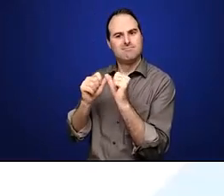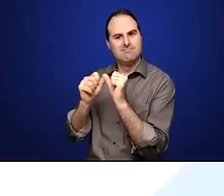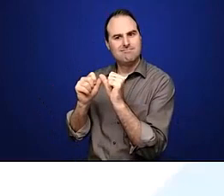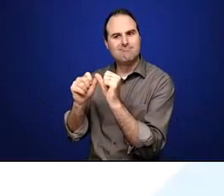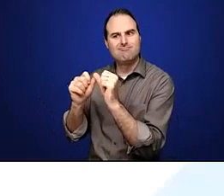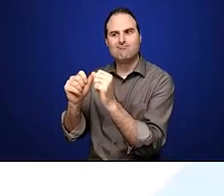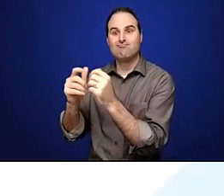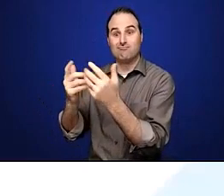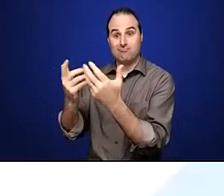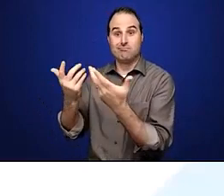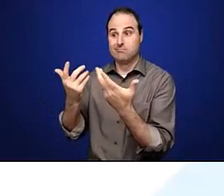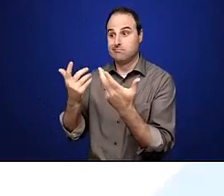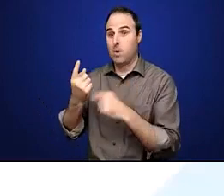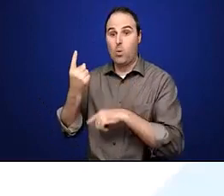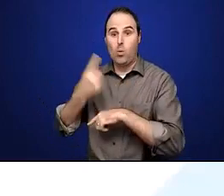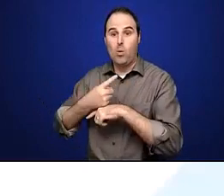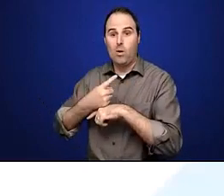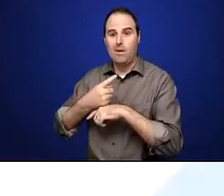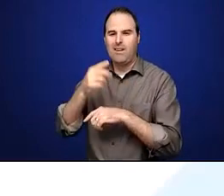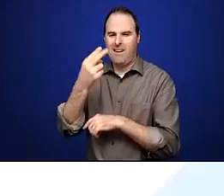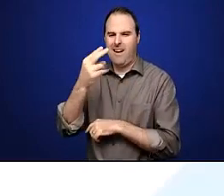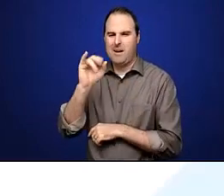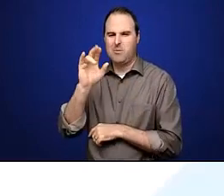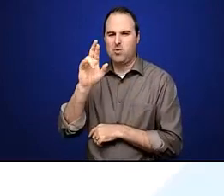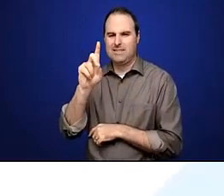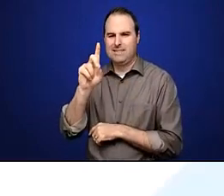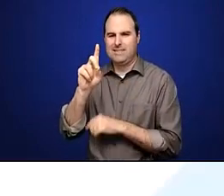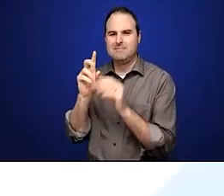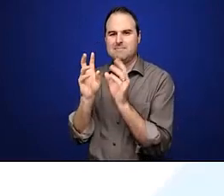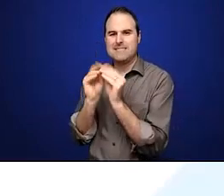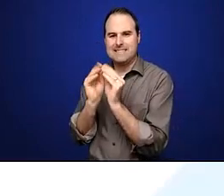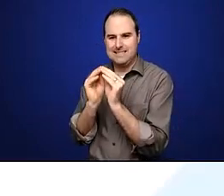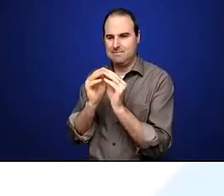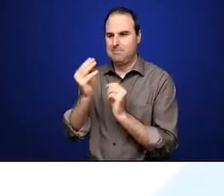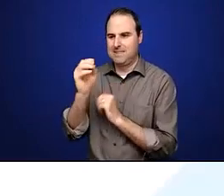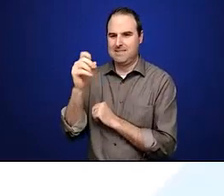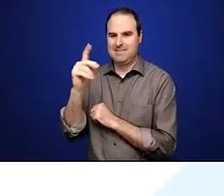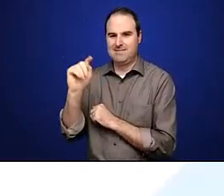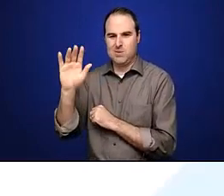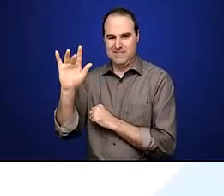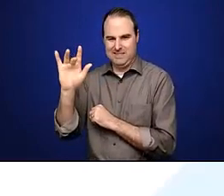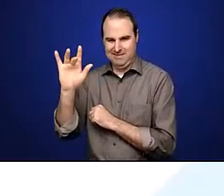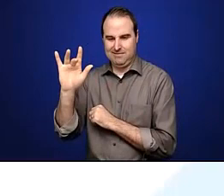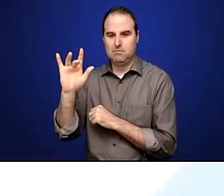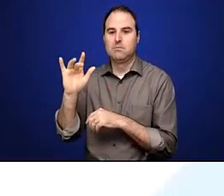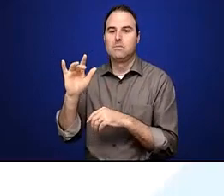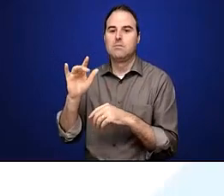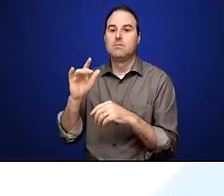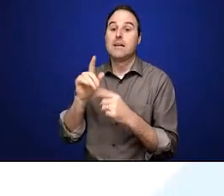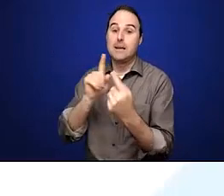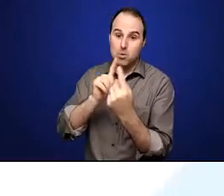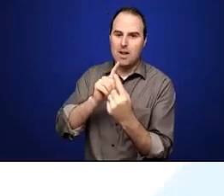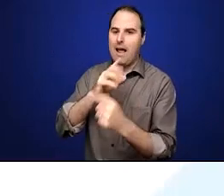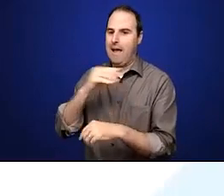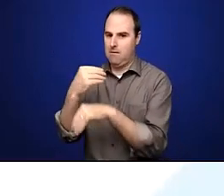both in person and online, on Monday, September 25 within Kelowna, BC, so part of the Interior.